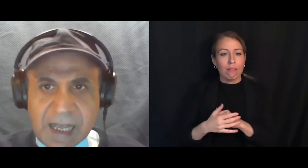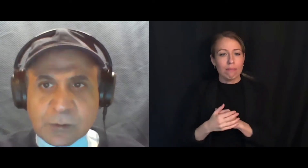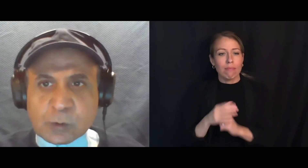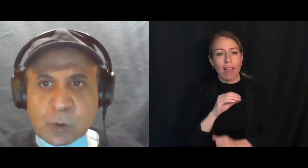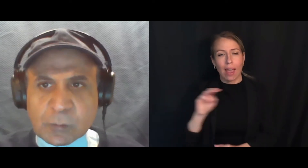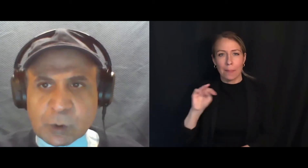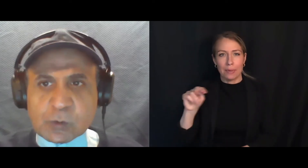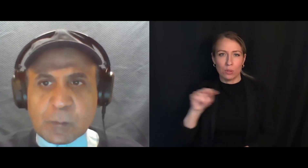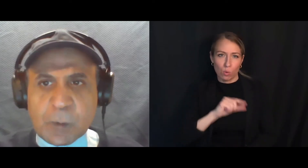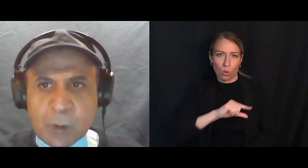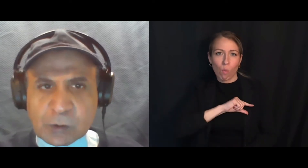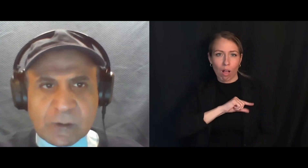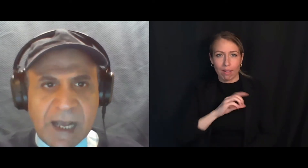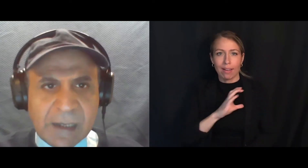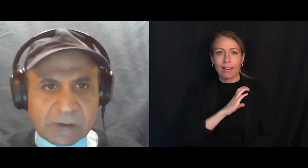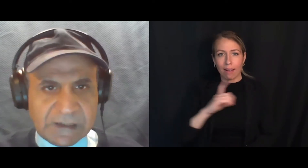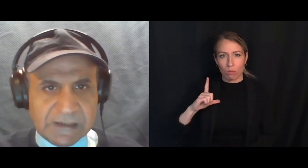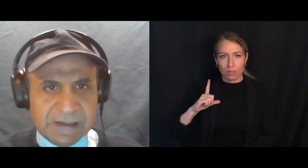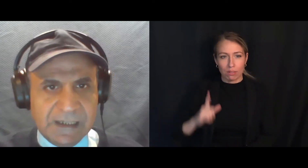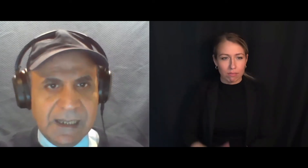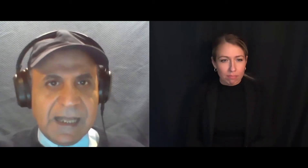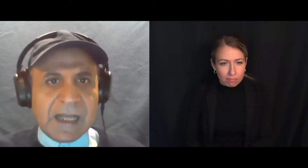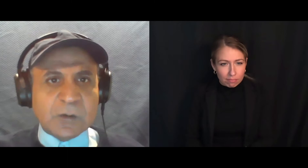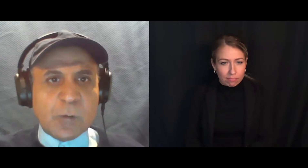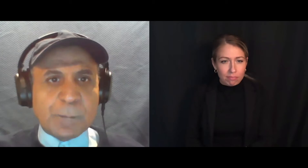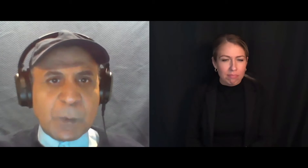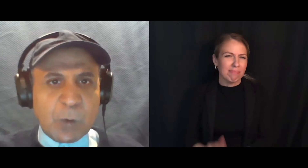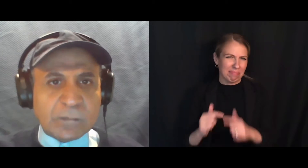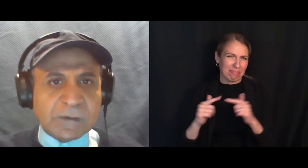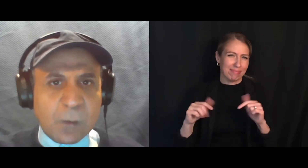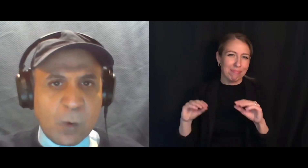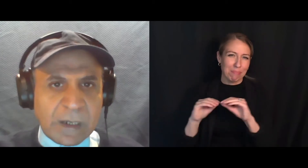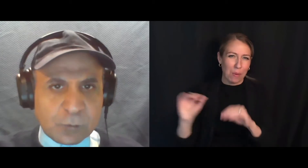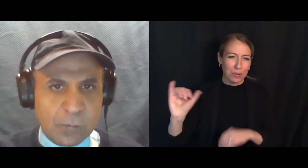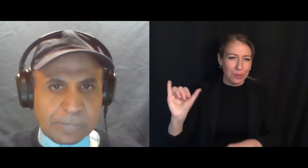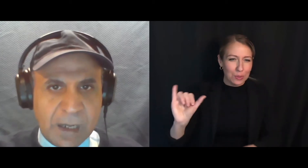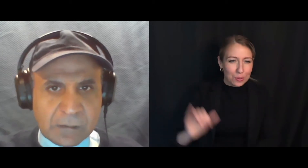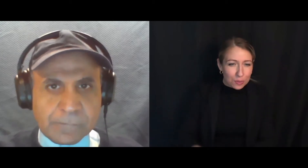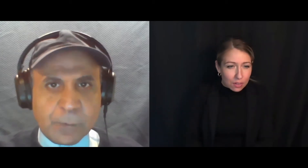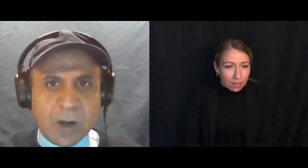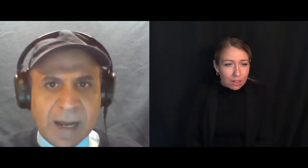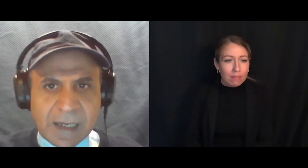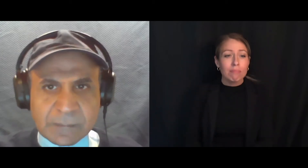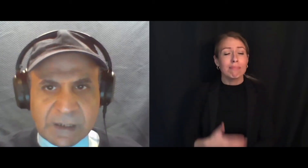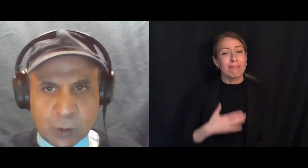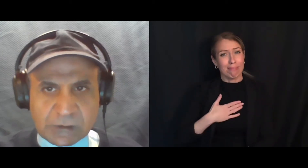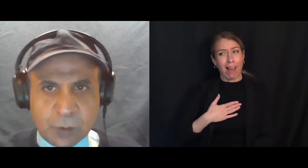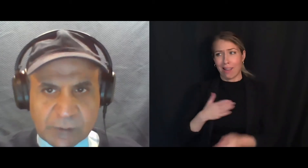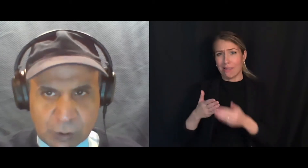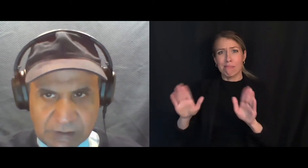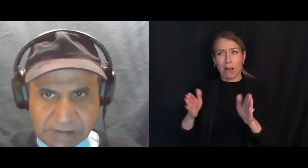I contribute to promote equity and improve the quality of life for our minority communities